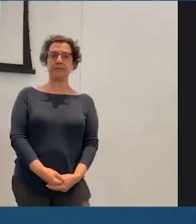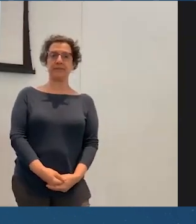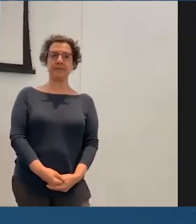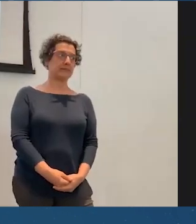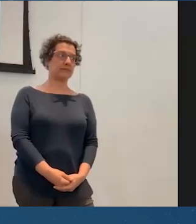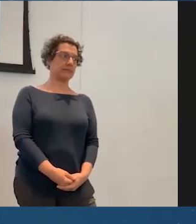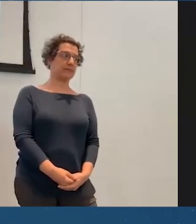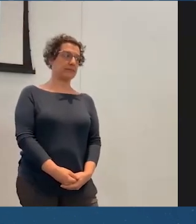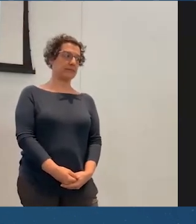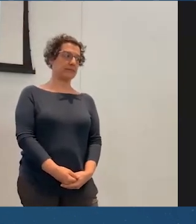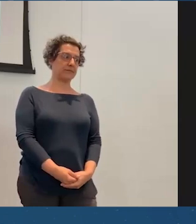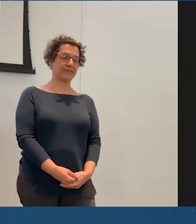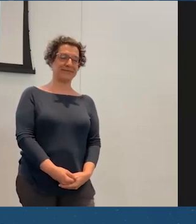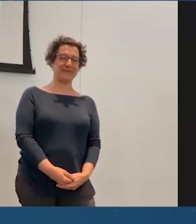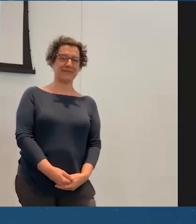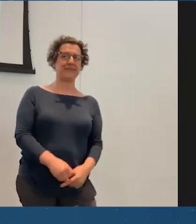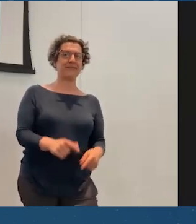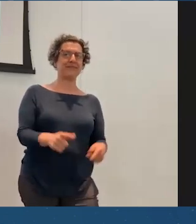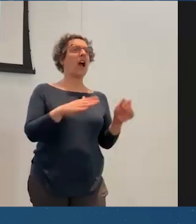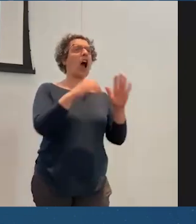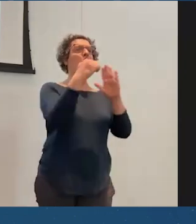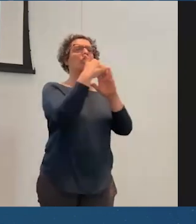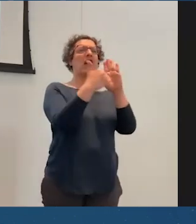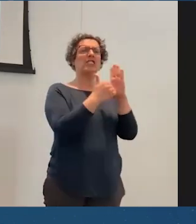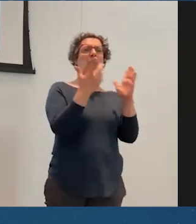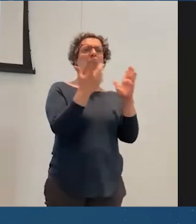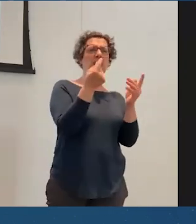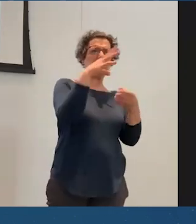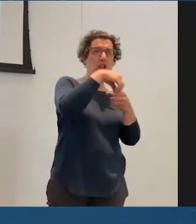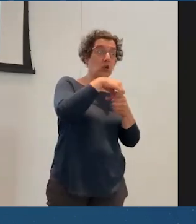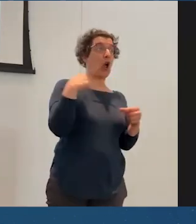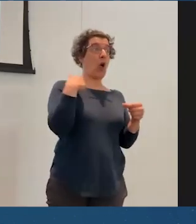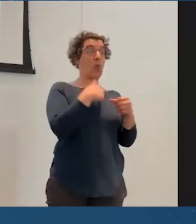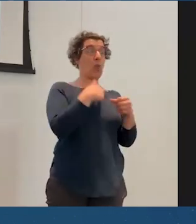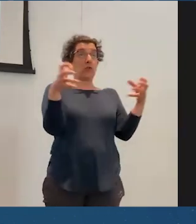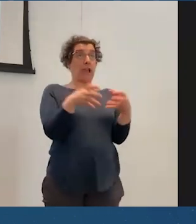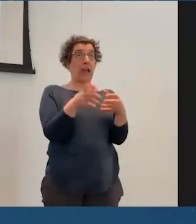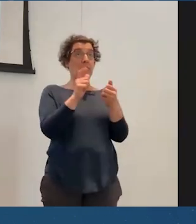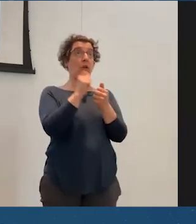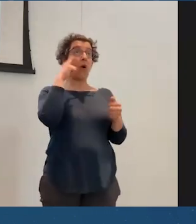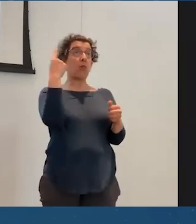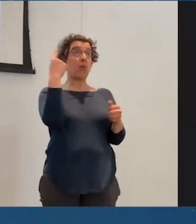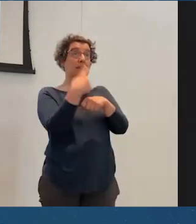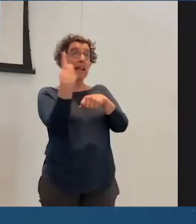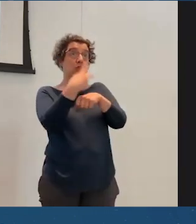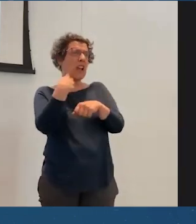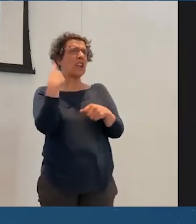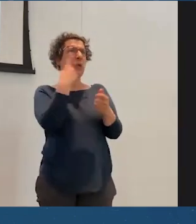And so what does an agenda include. If we're getting together for one to two days, how does that look up to three days?